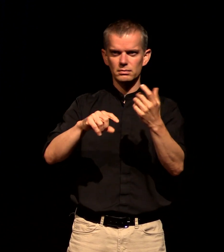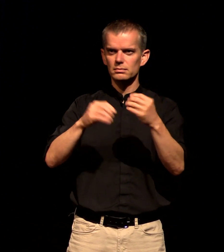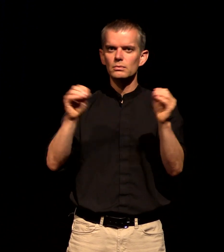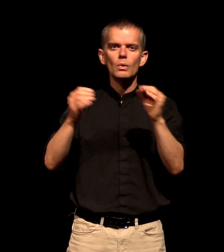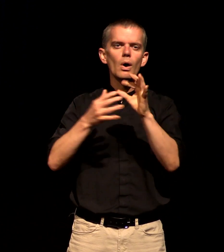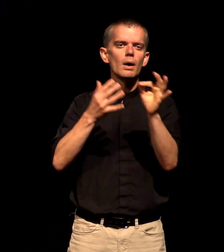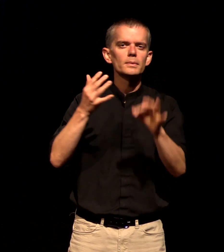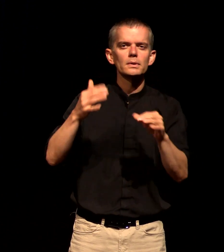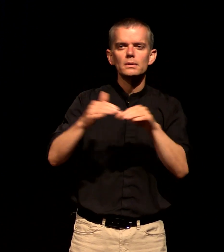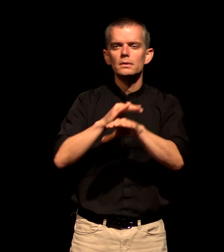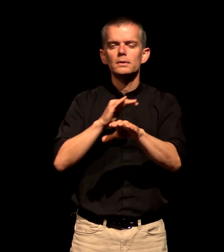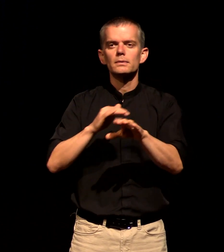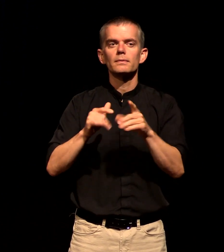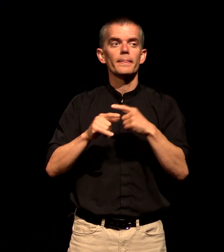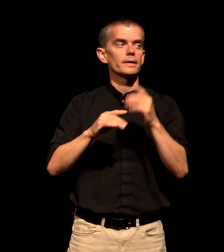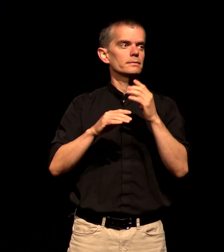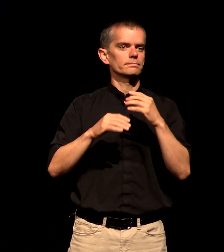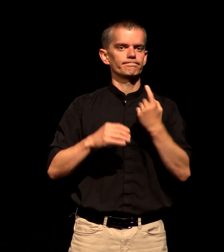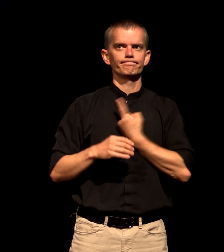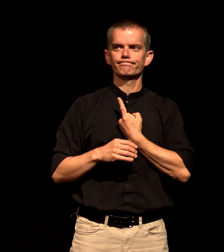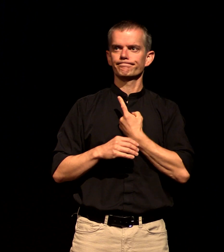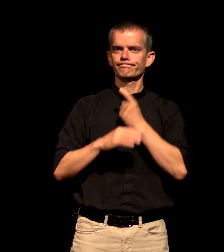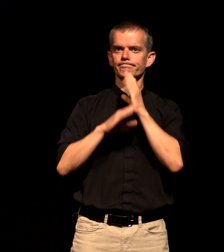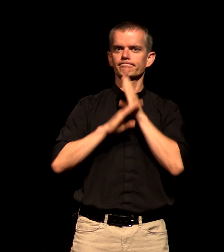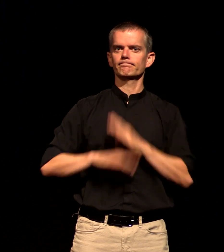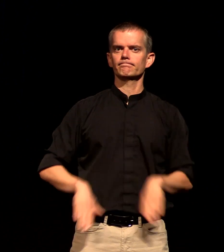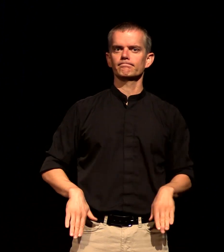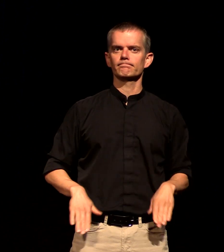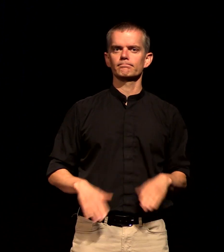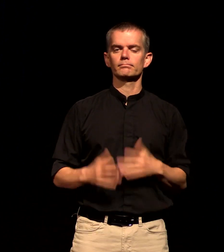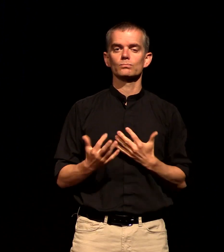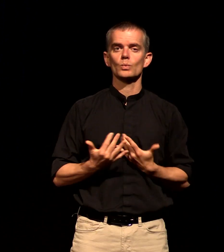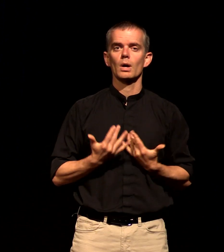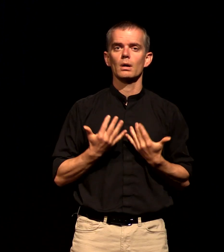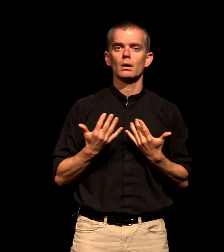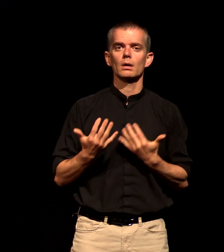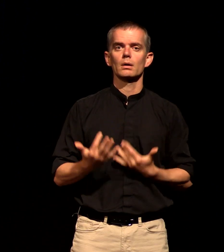that silence, the longer you wait, the more emphatic the